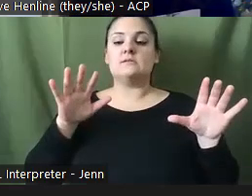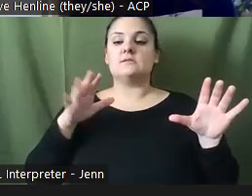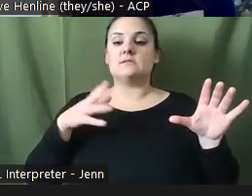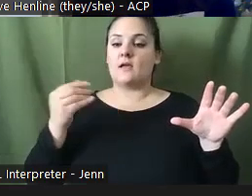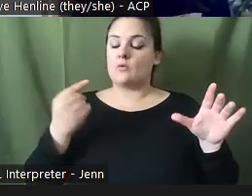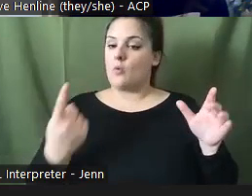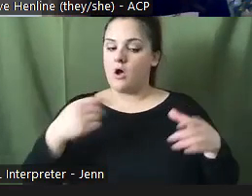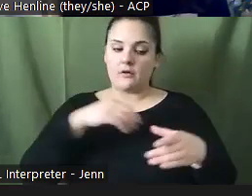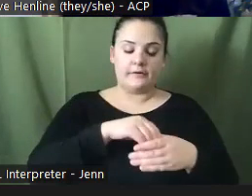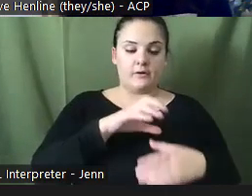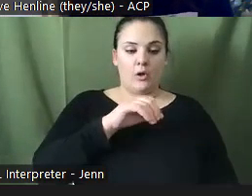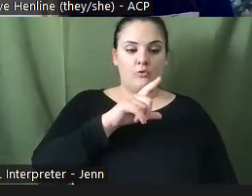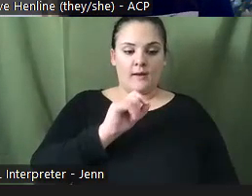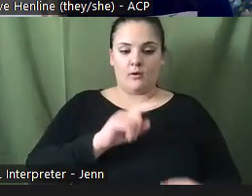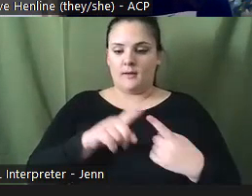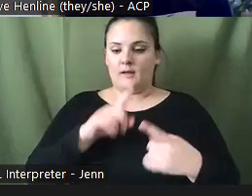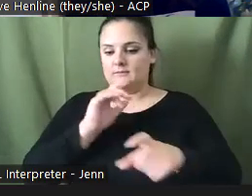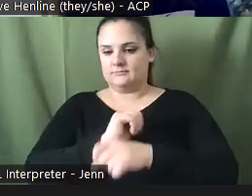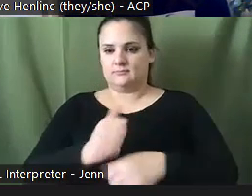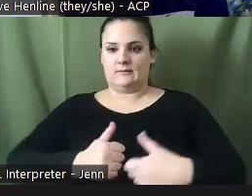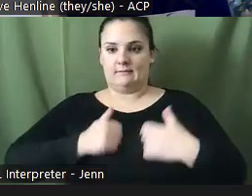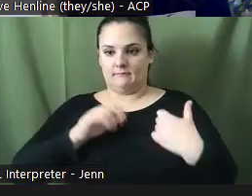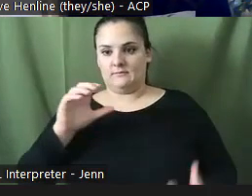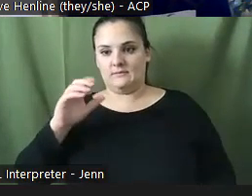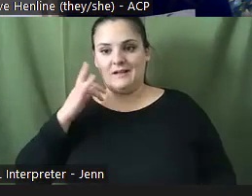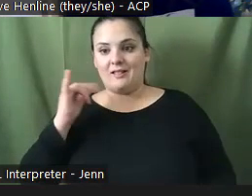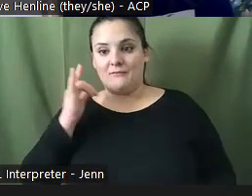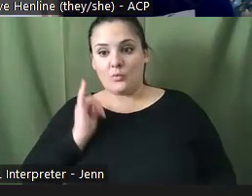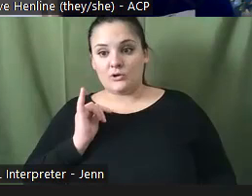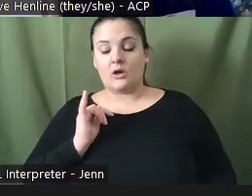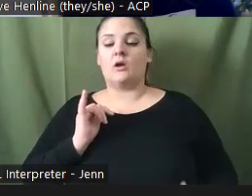in Colorado, but you're located in California, it would be more appropriate to apply for the